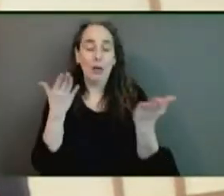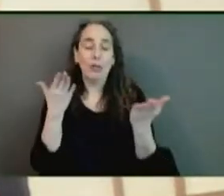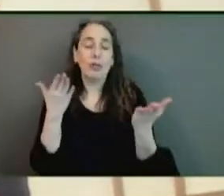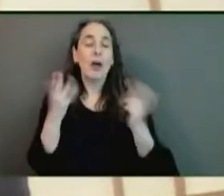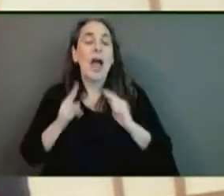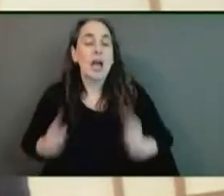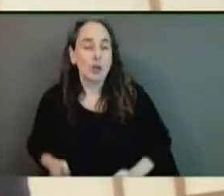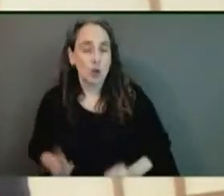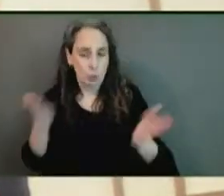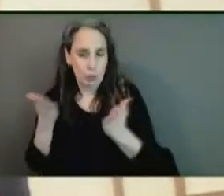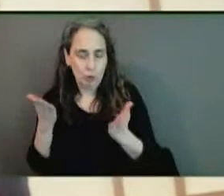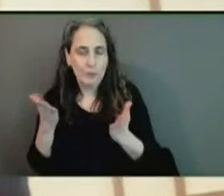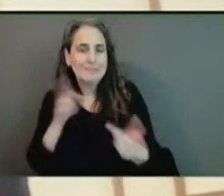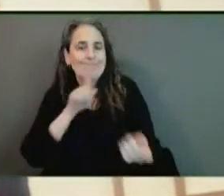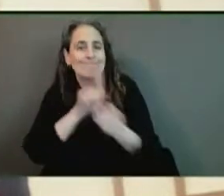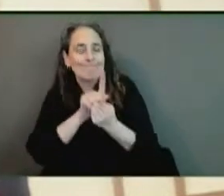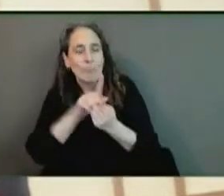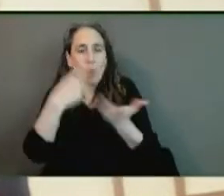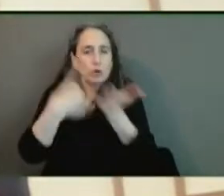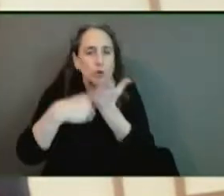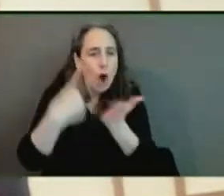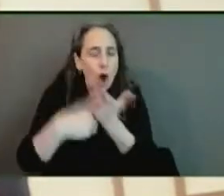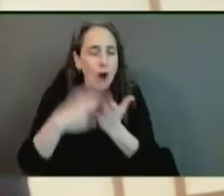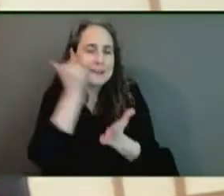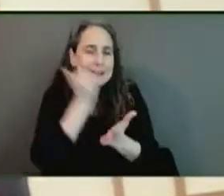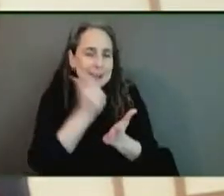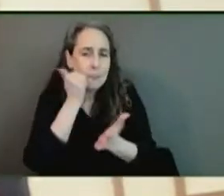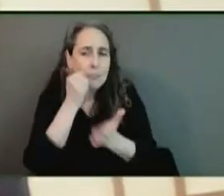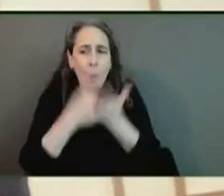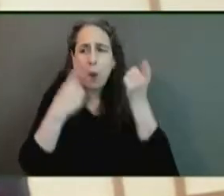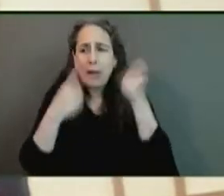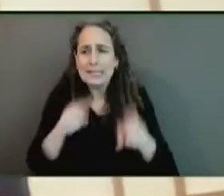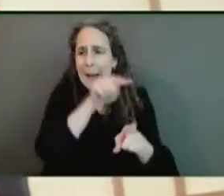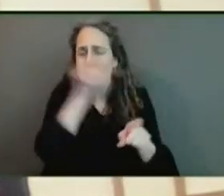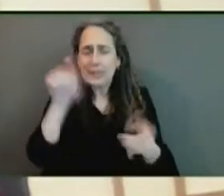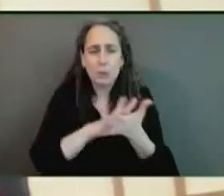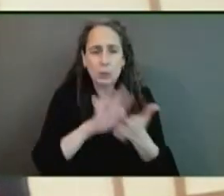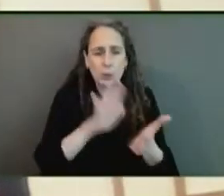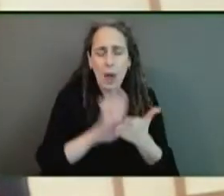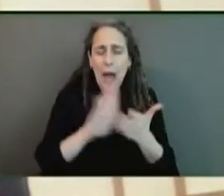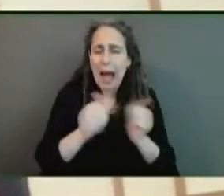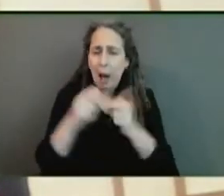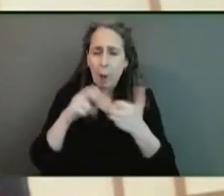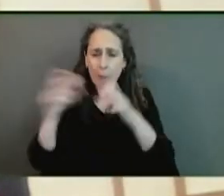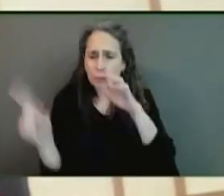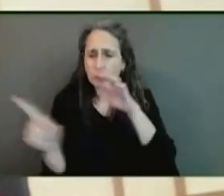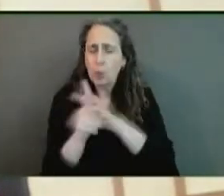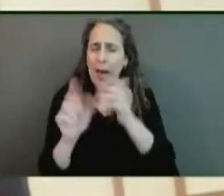schools and health and human services on a daily basis to track what is going on in